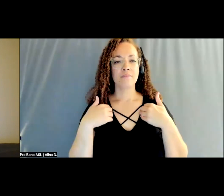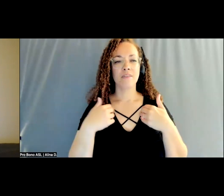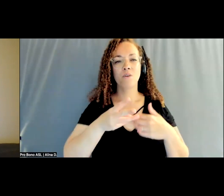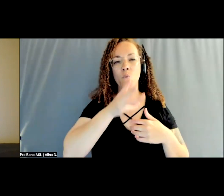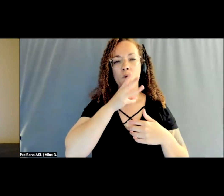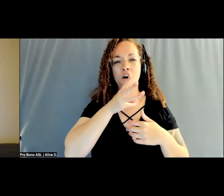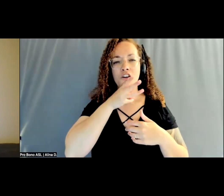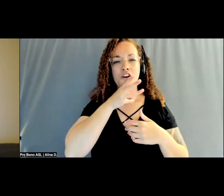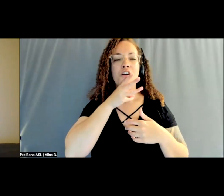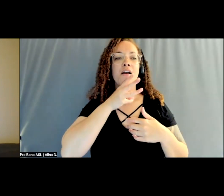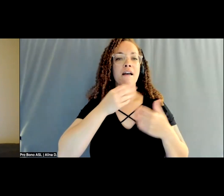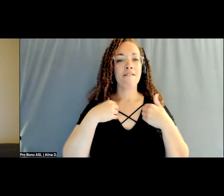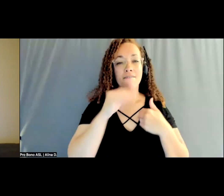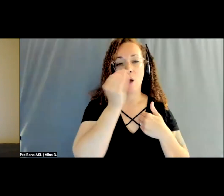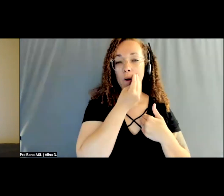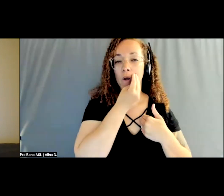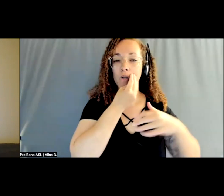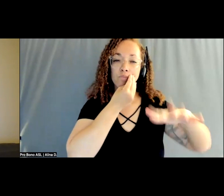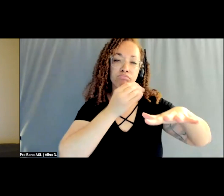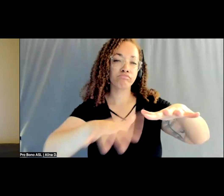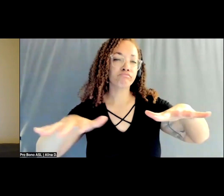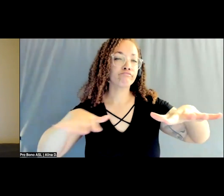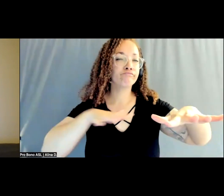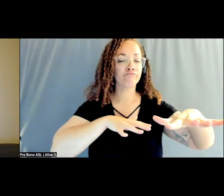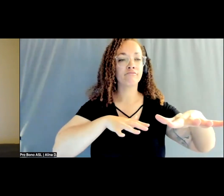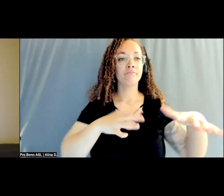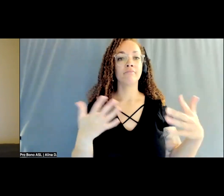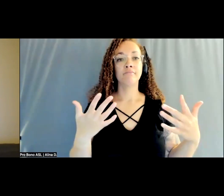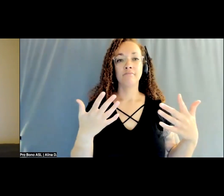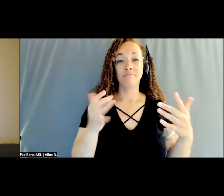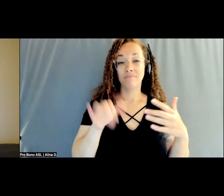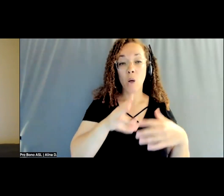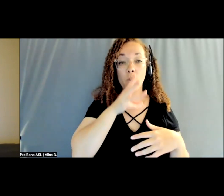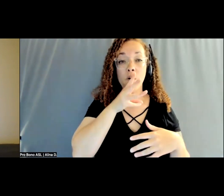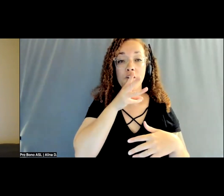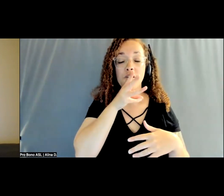never had to exist. we do this in preparation for the world to end: